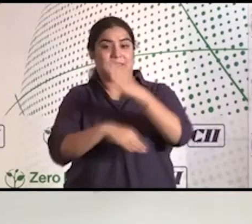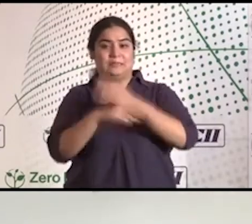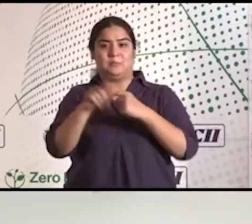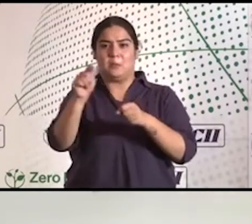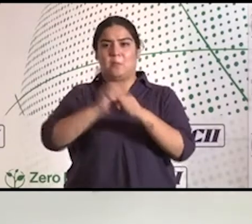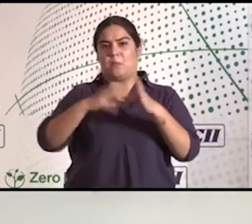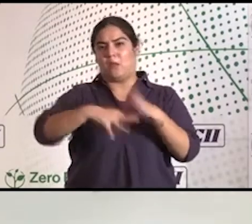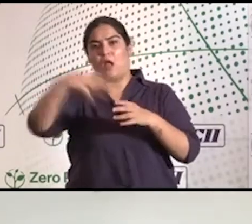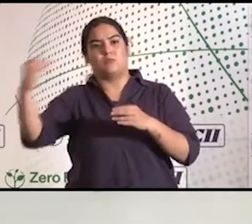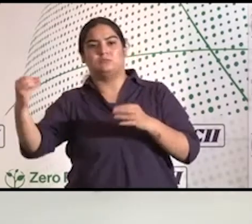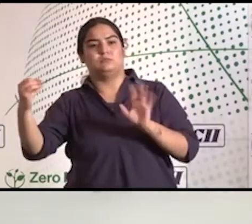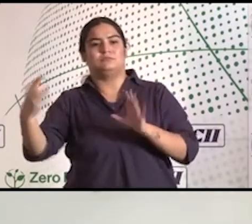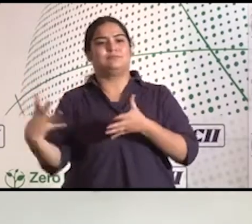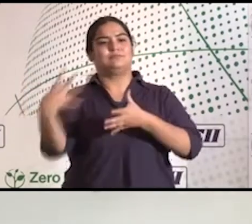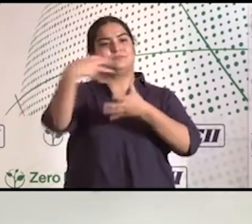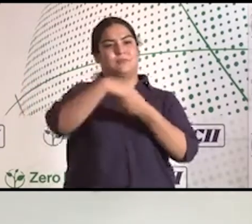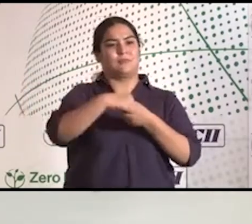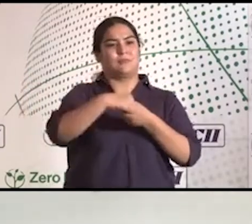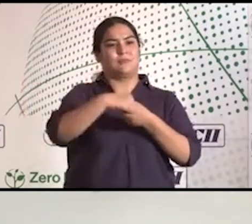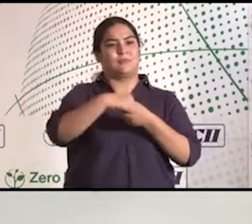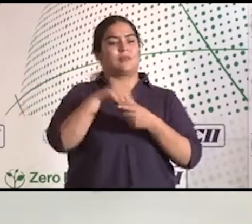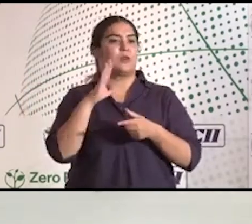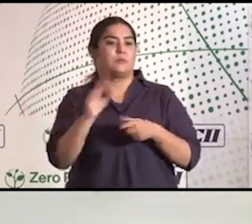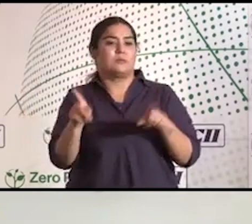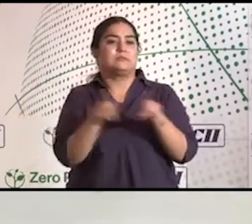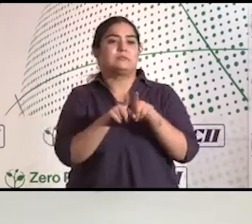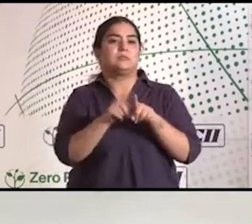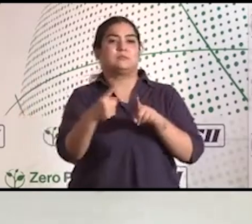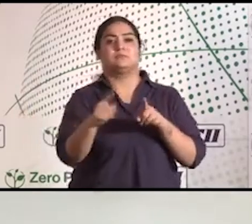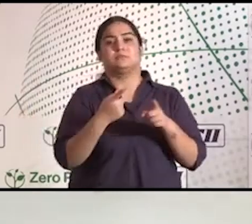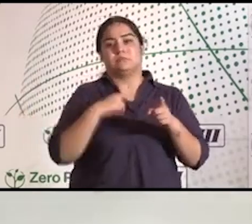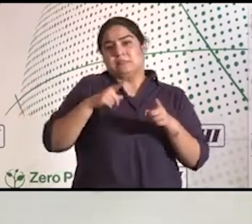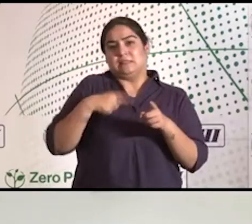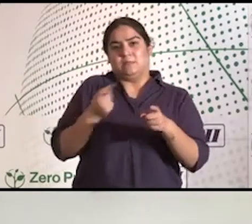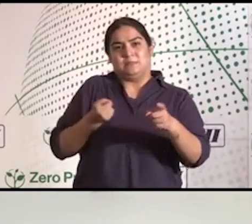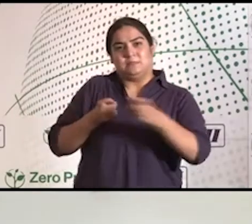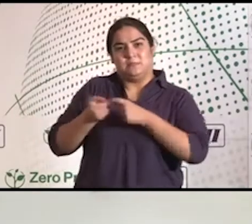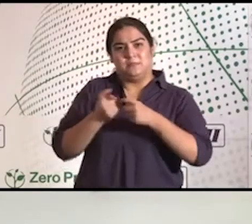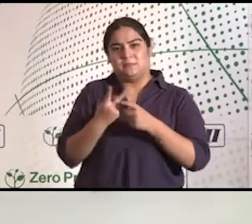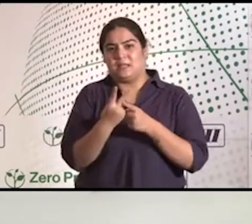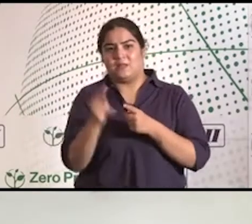which caused me to look for a position in a policy space at the Harkin Institute.